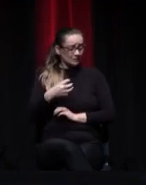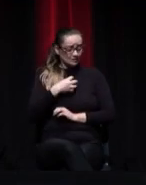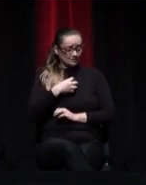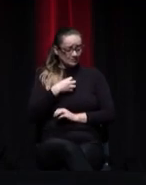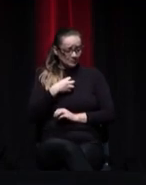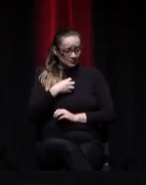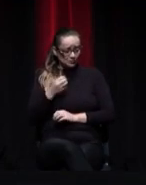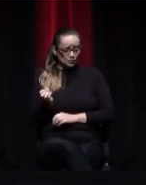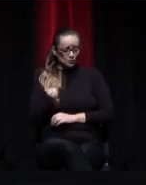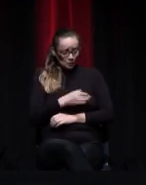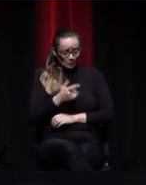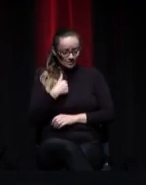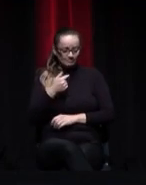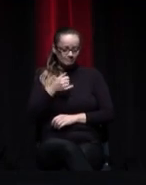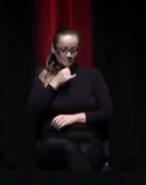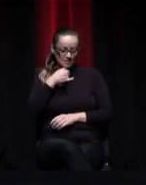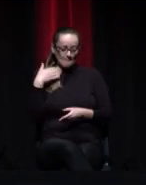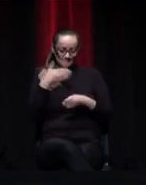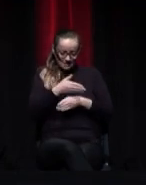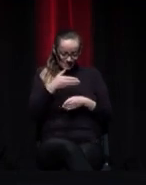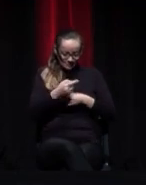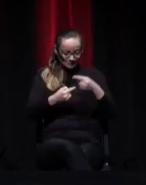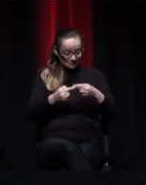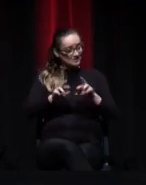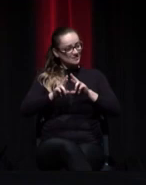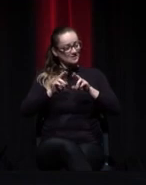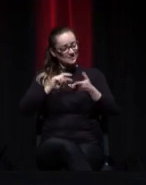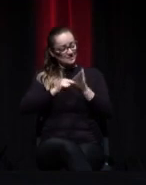for participating in politics, which will,